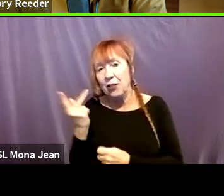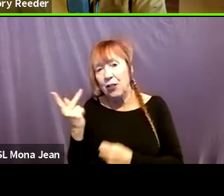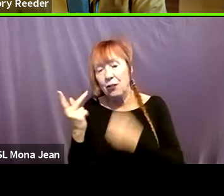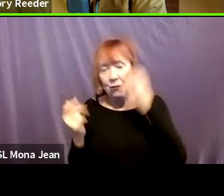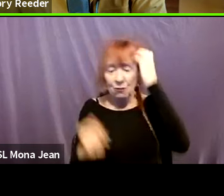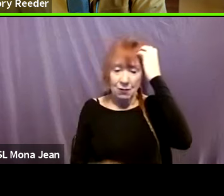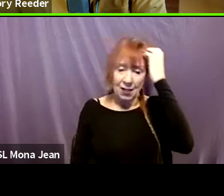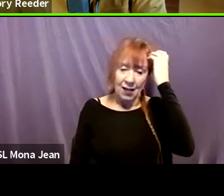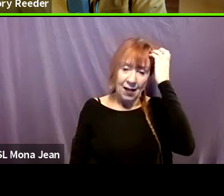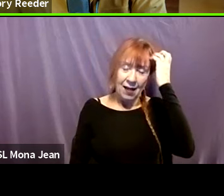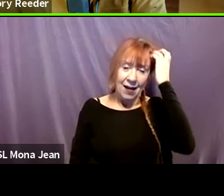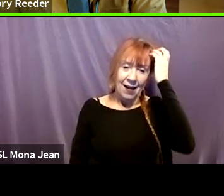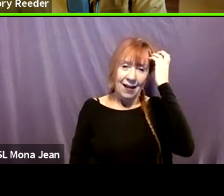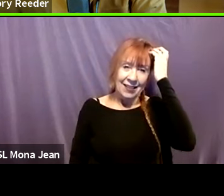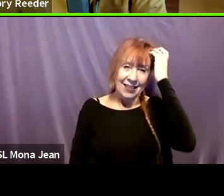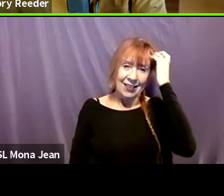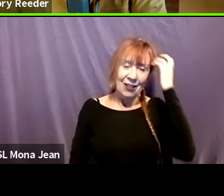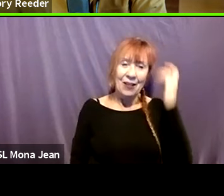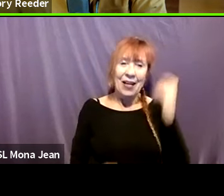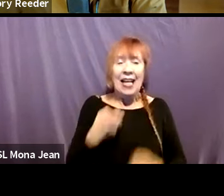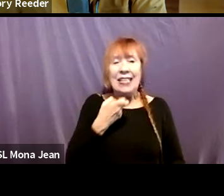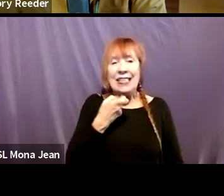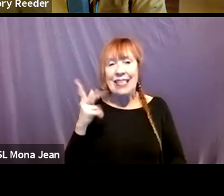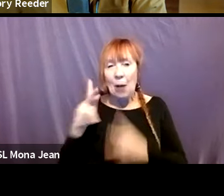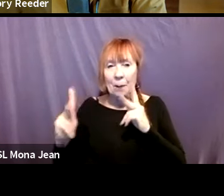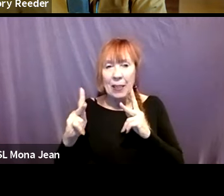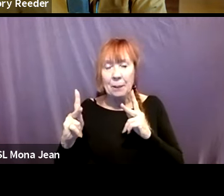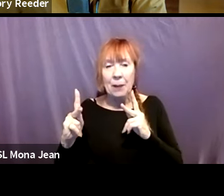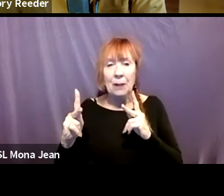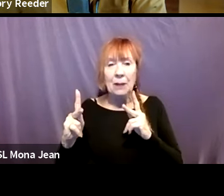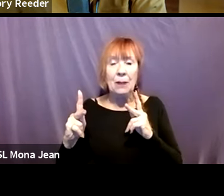and are very kind of almost like mirror images of one another,